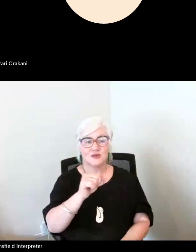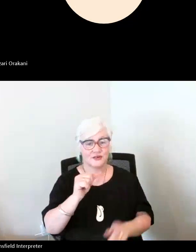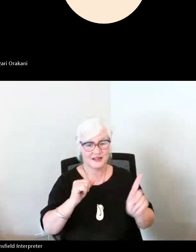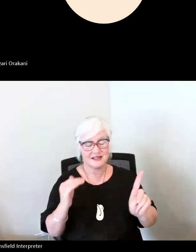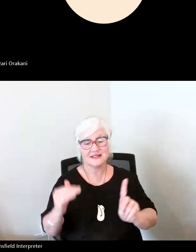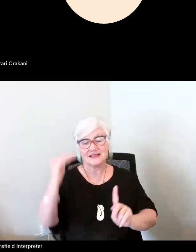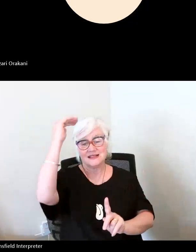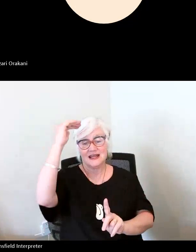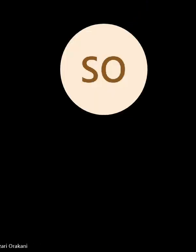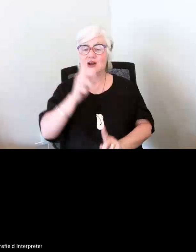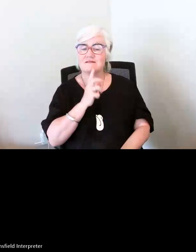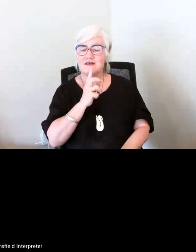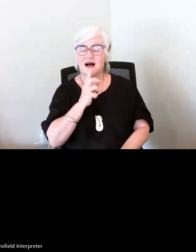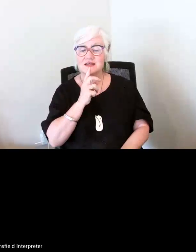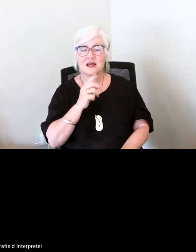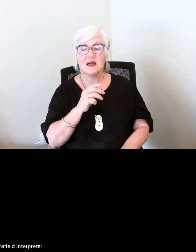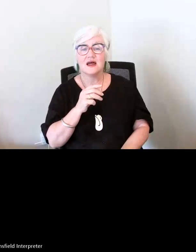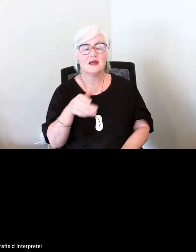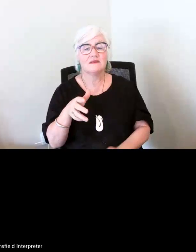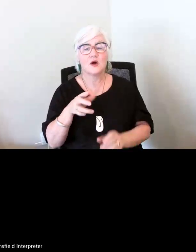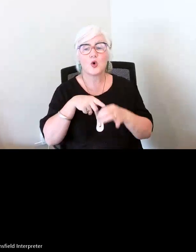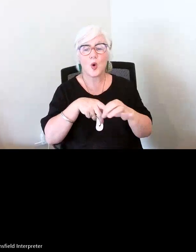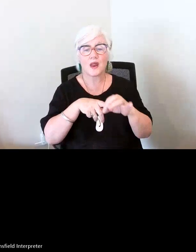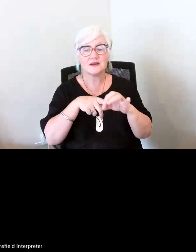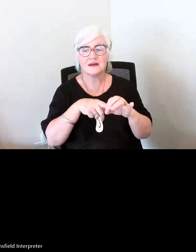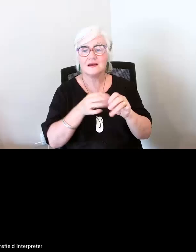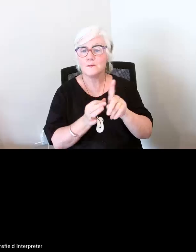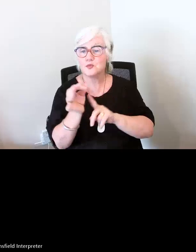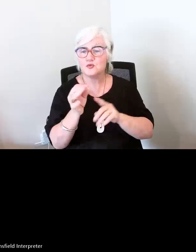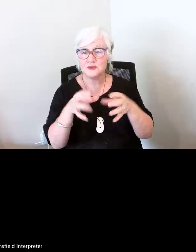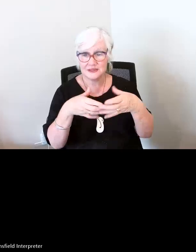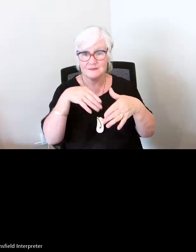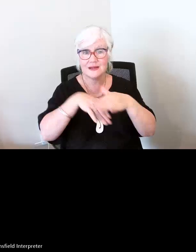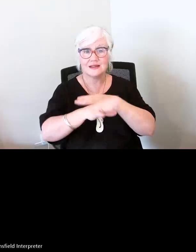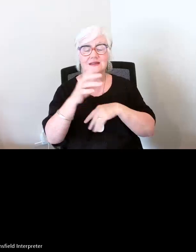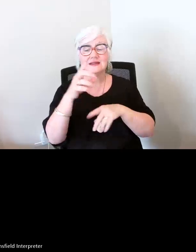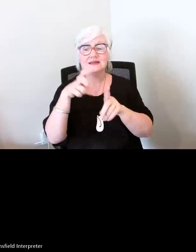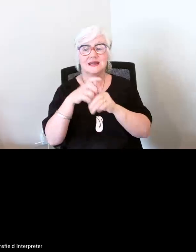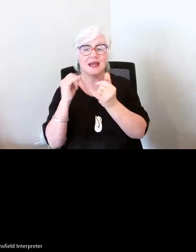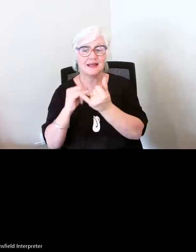the in the Quality Improvement team here at DSS. We'll wrap up the session now.